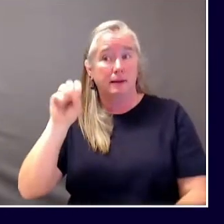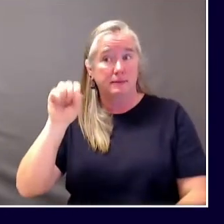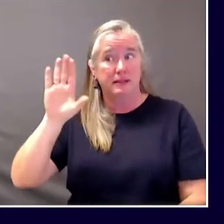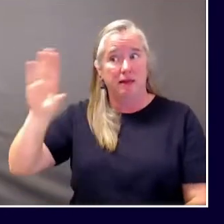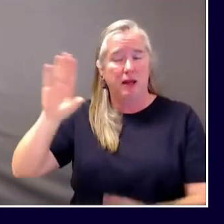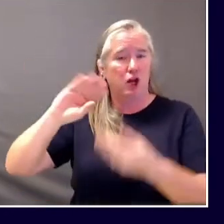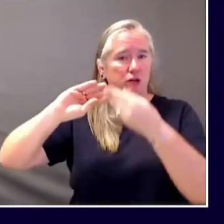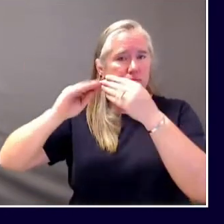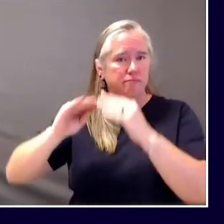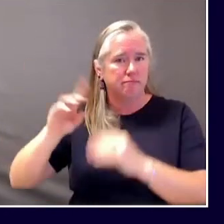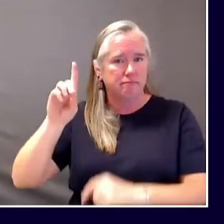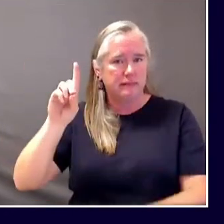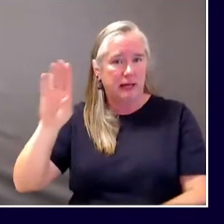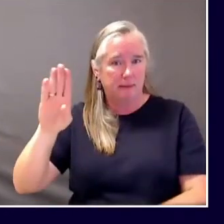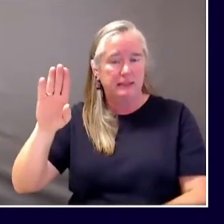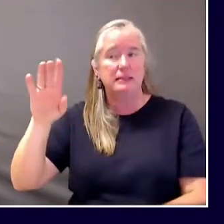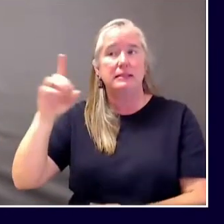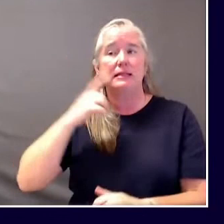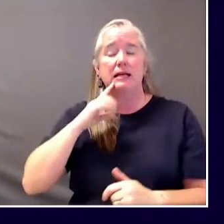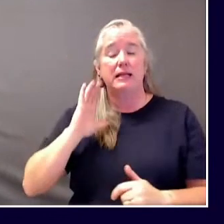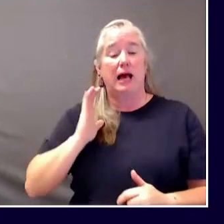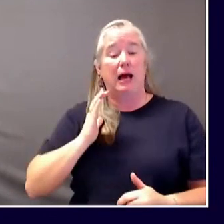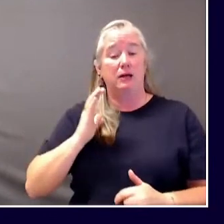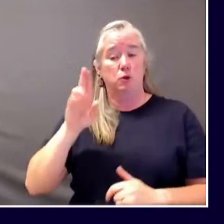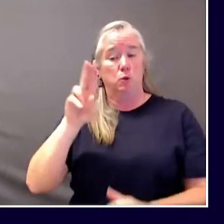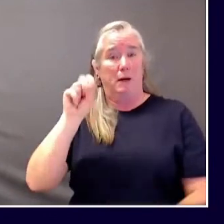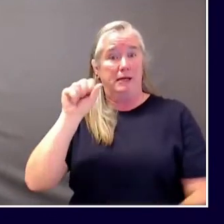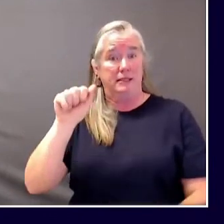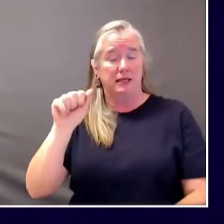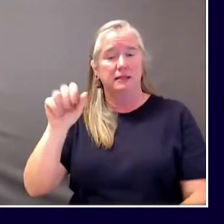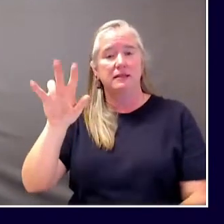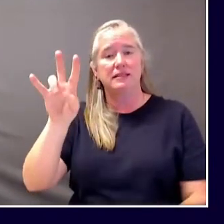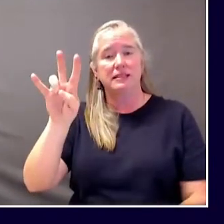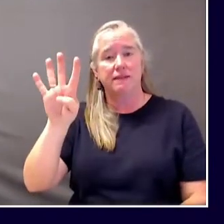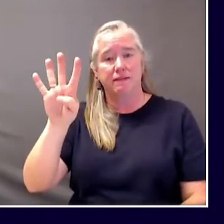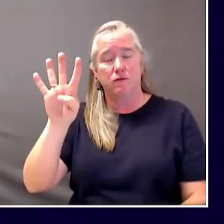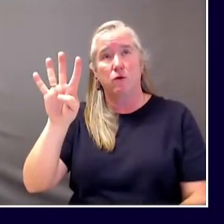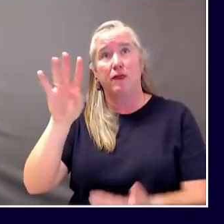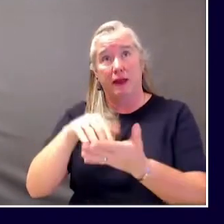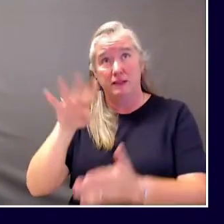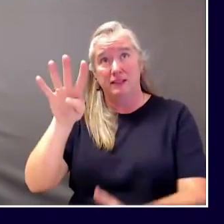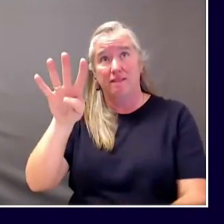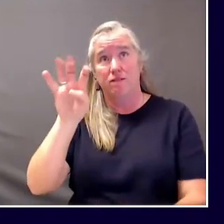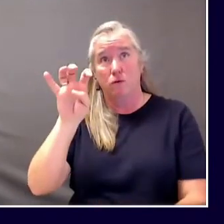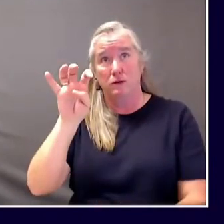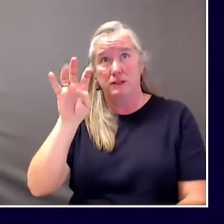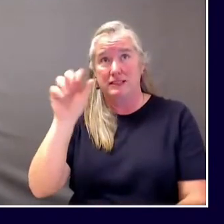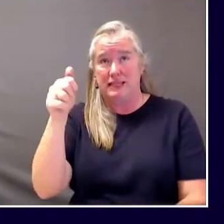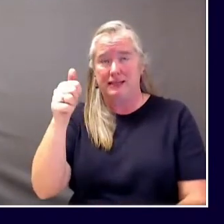our country saw seventy four